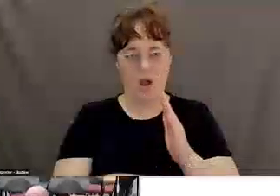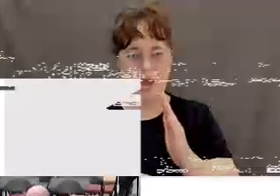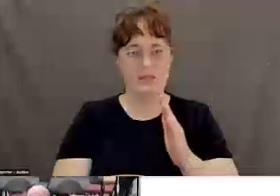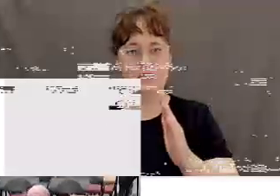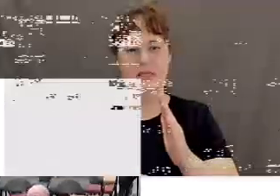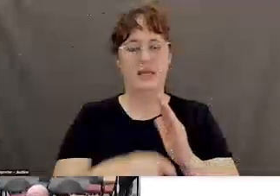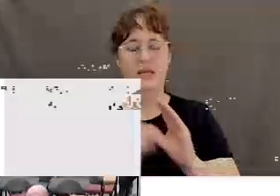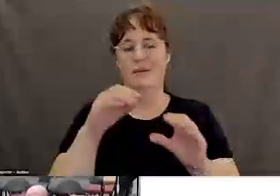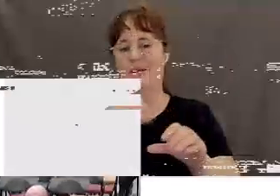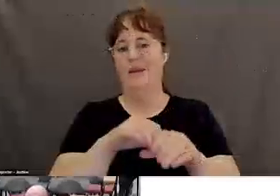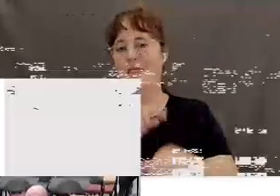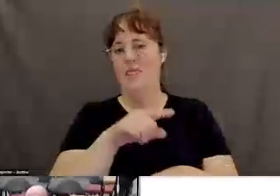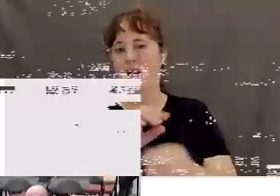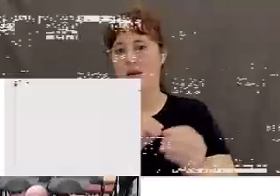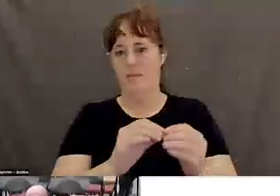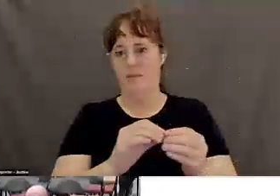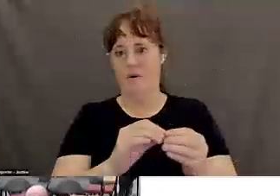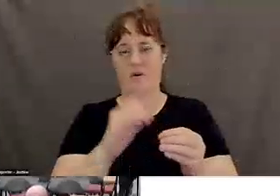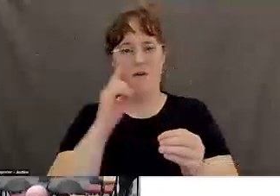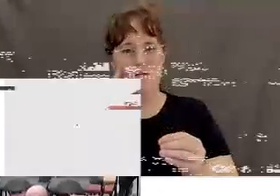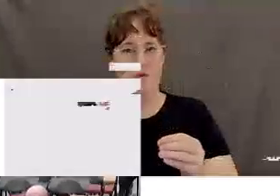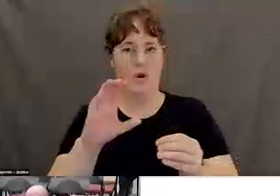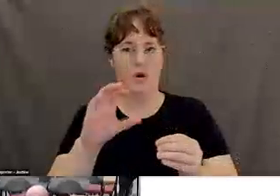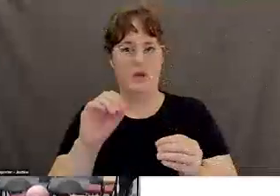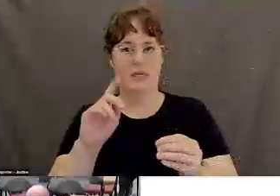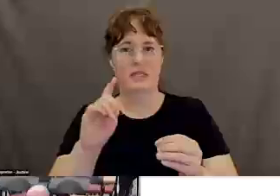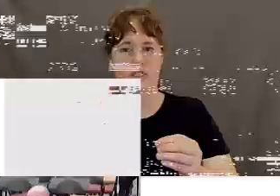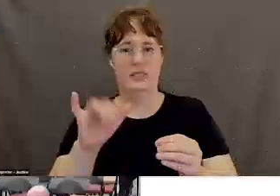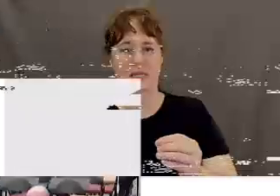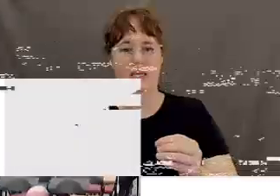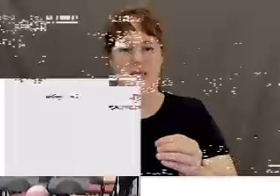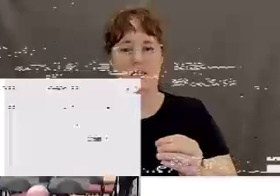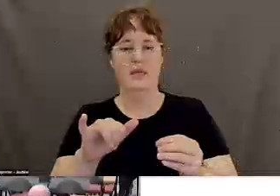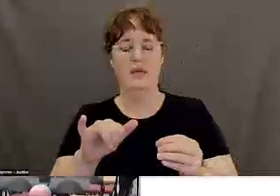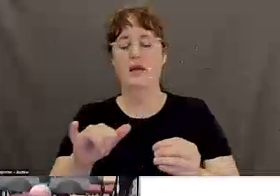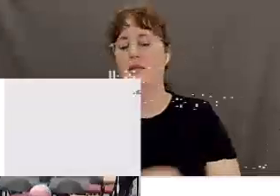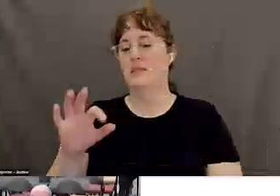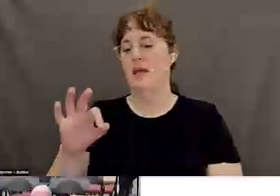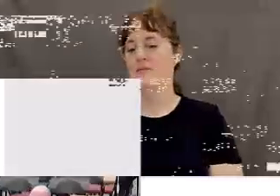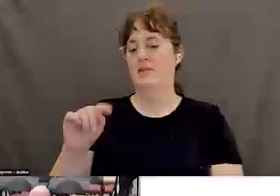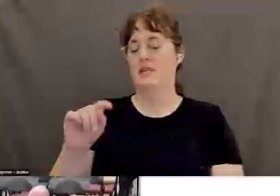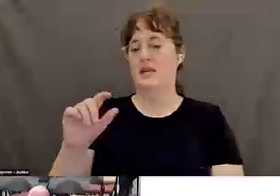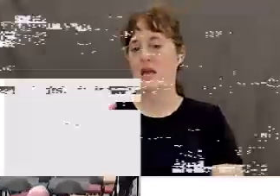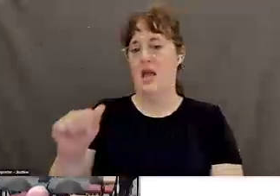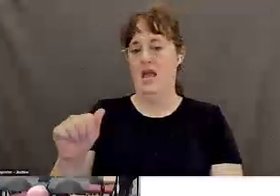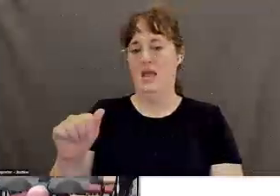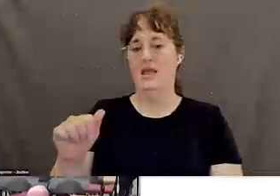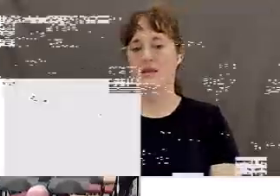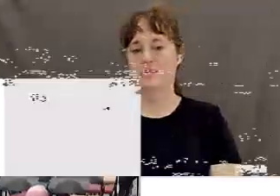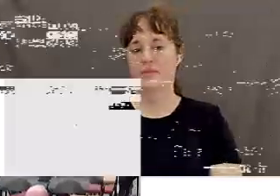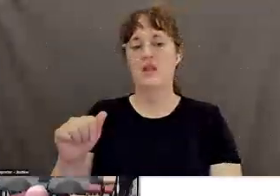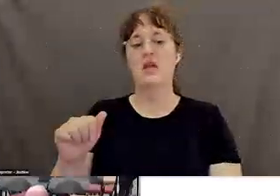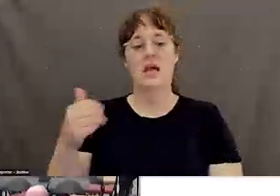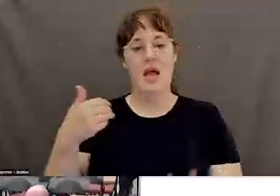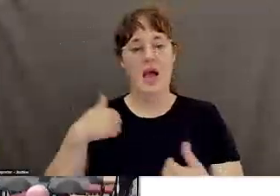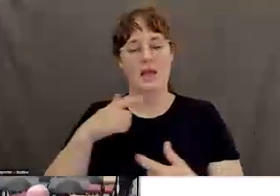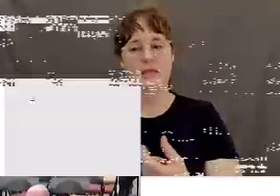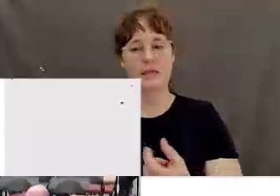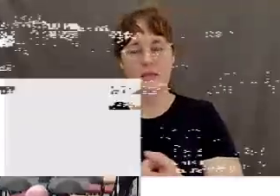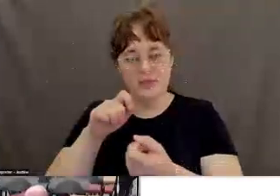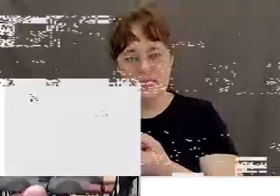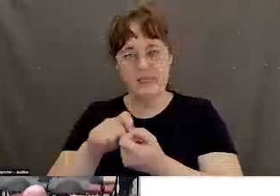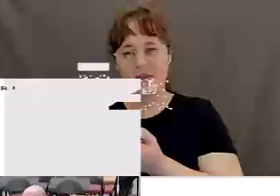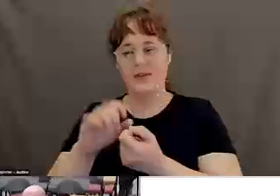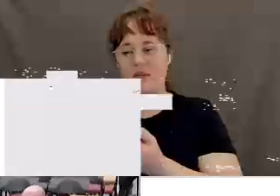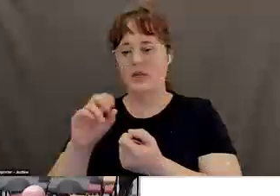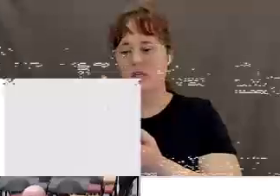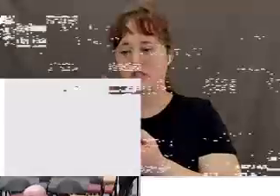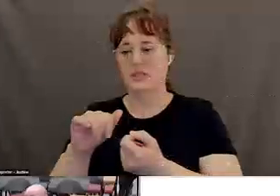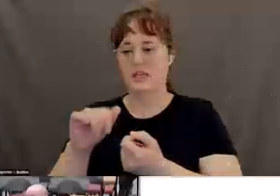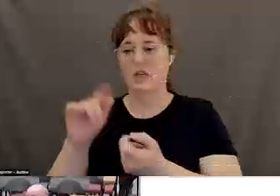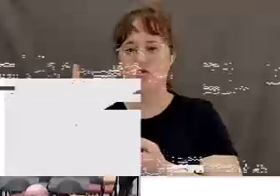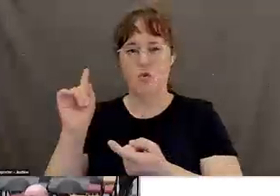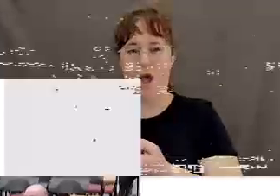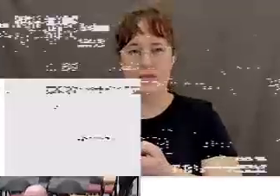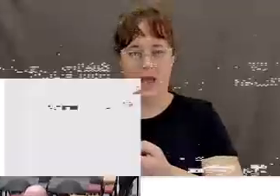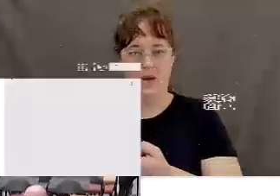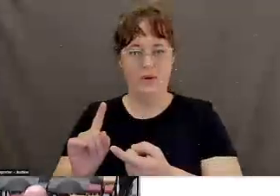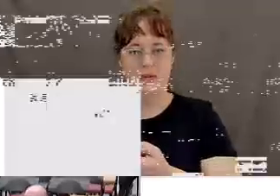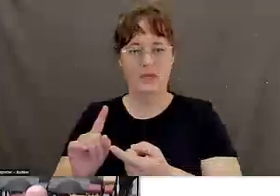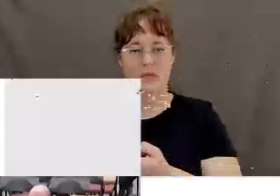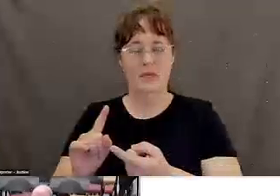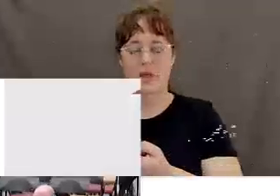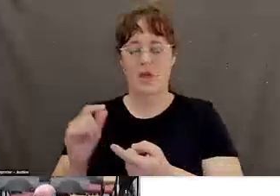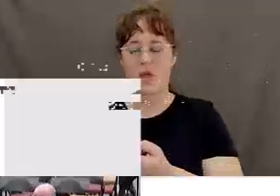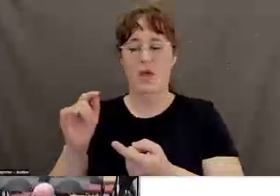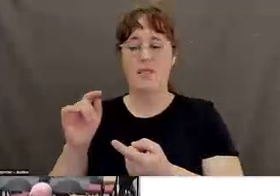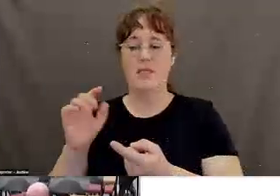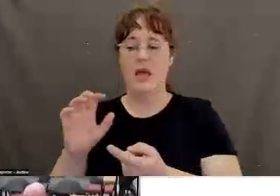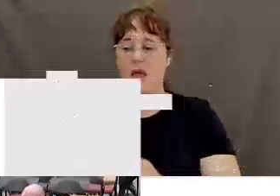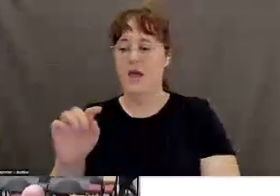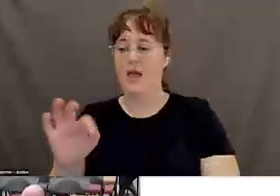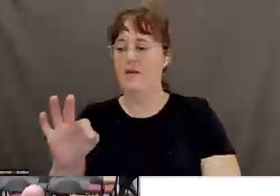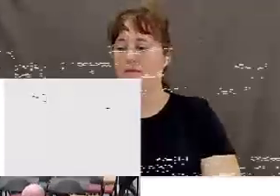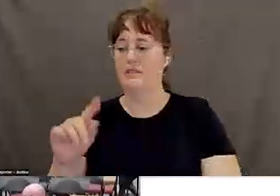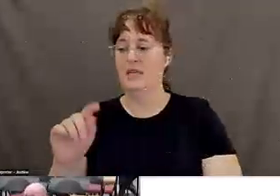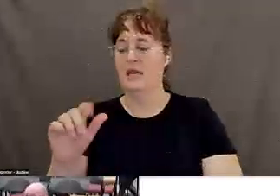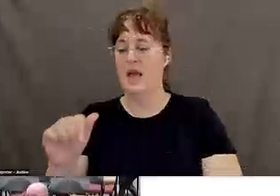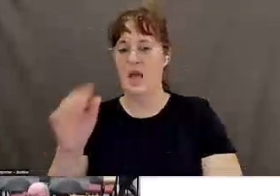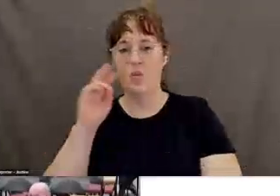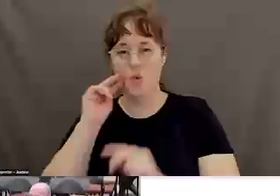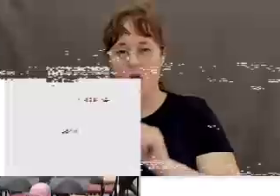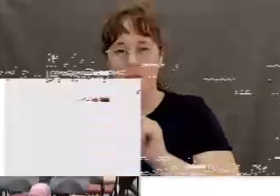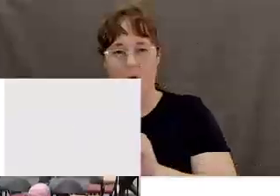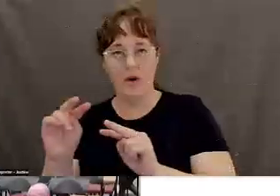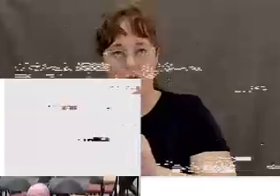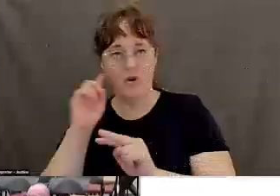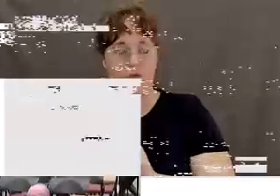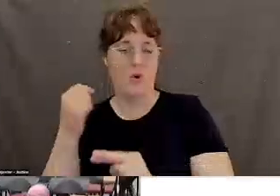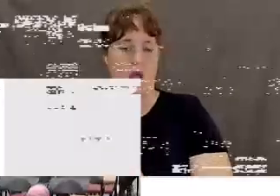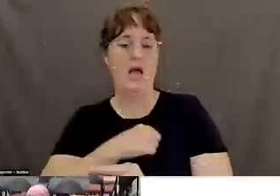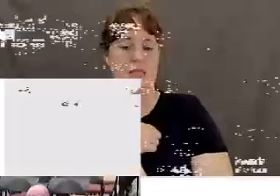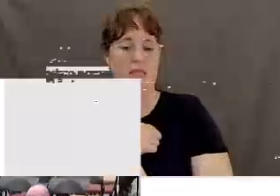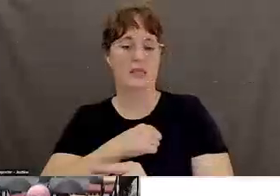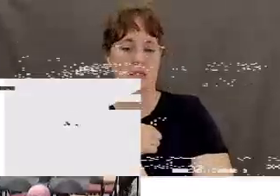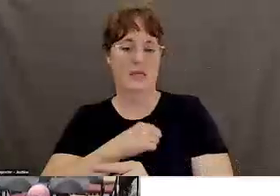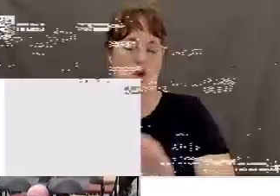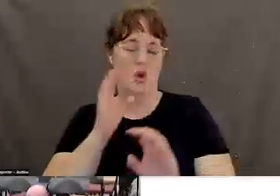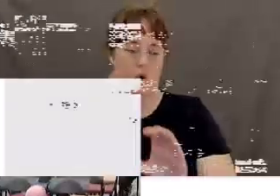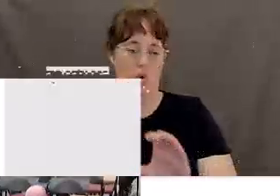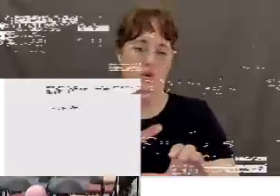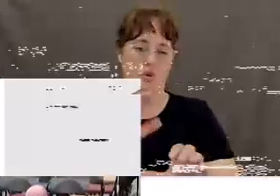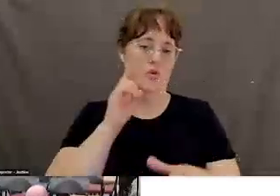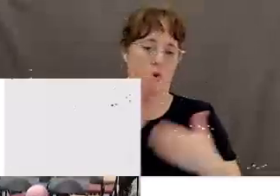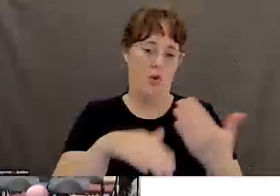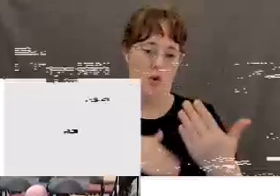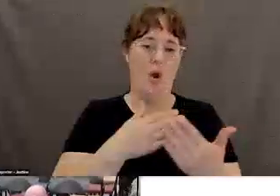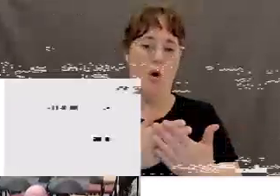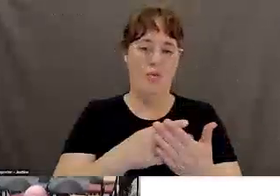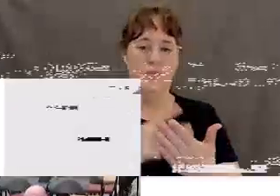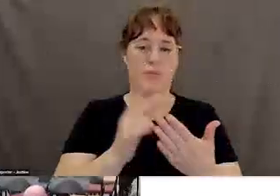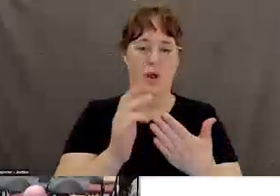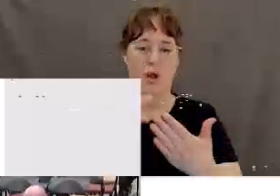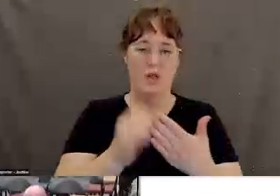Boardroom: As the project advances, the FTA, as the grantor, there is very specific contingency drawdown requirements that we must follow, and the FTA monitors that for us, and we have done that on all of the ST2 projects. We'll do that on ST3. So there is a contingency drawdown process.